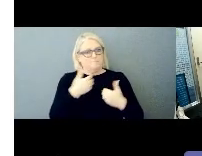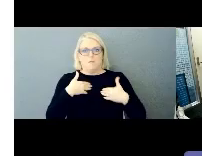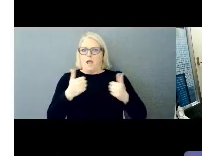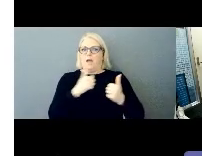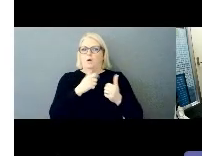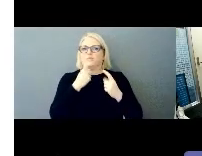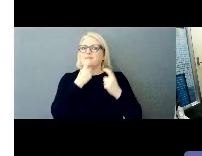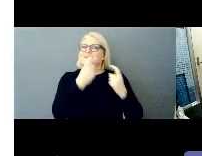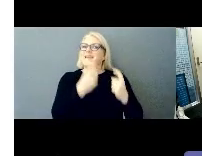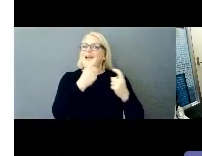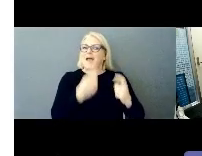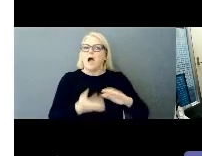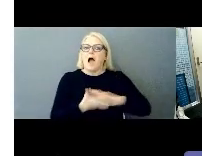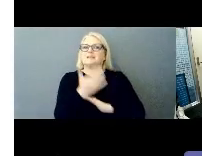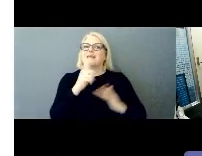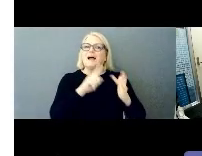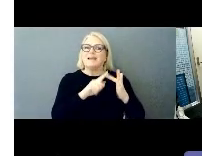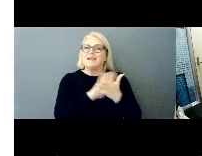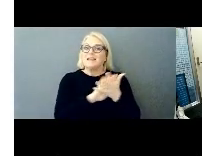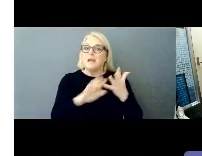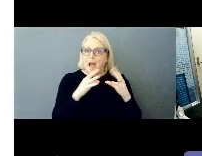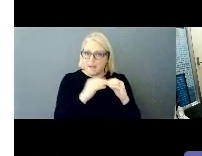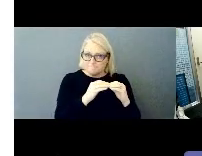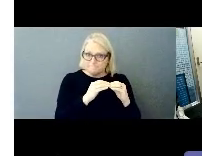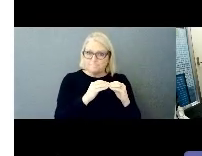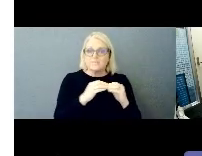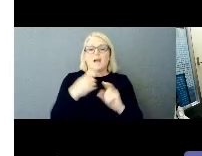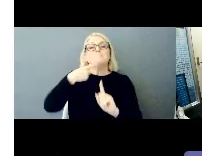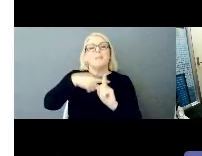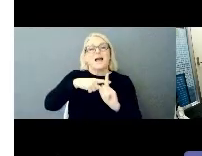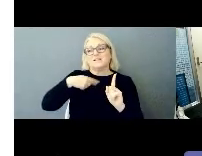and realise I actually have social needs that are not met and look for that."